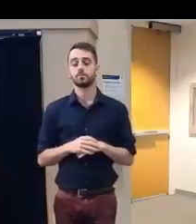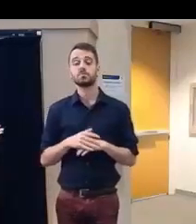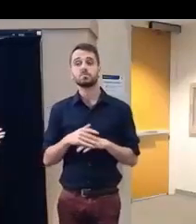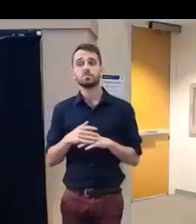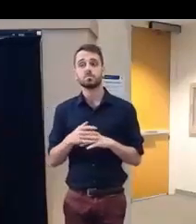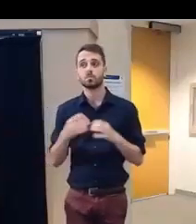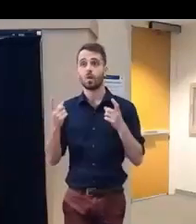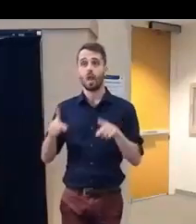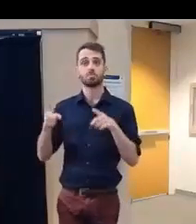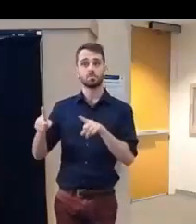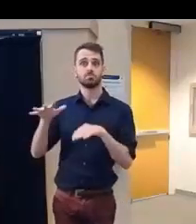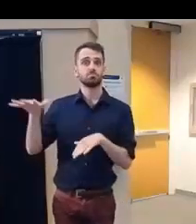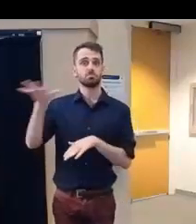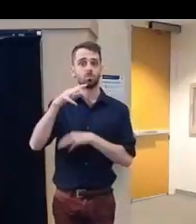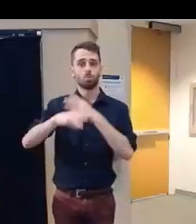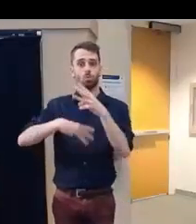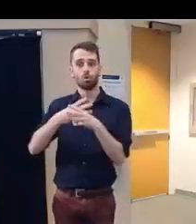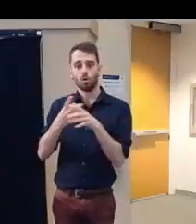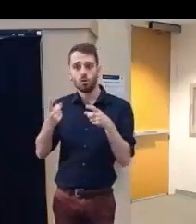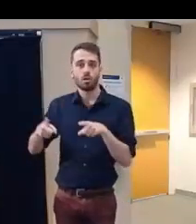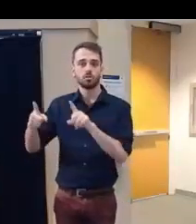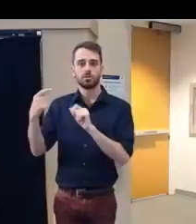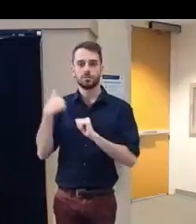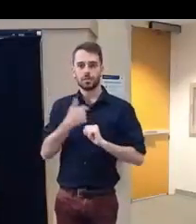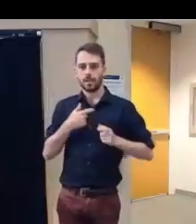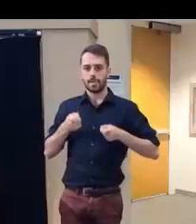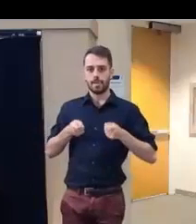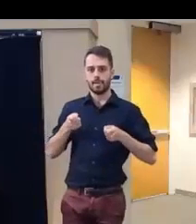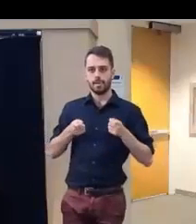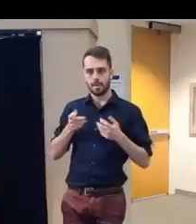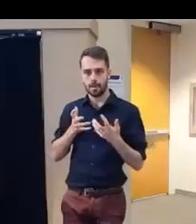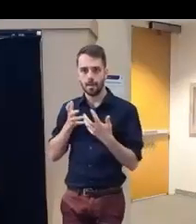another shift that's happened though over the course of this series is we're really trying